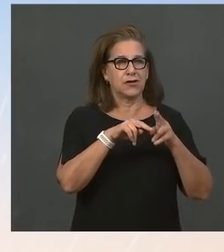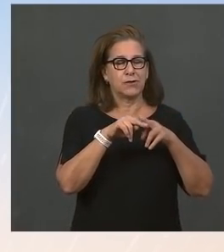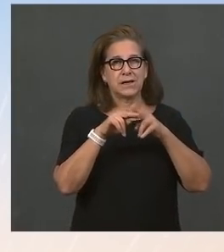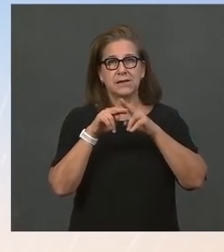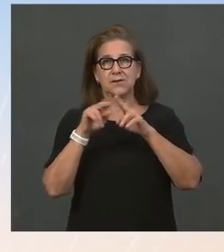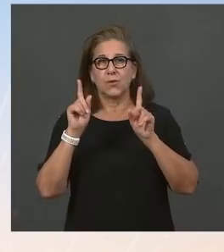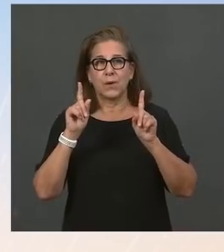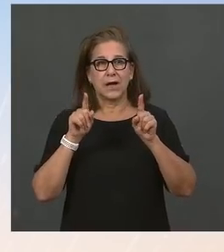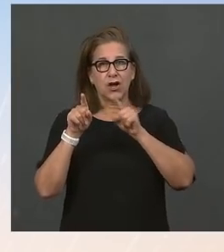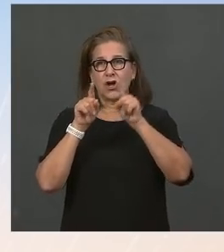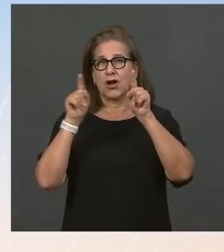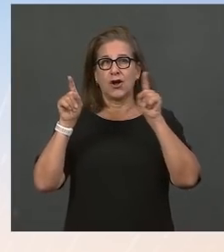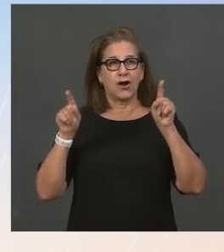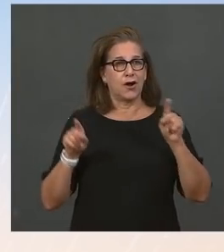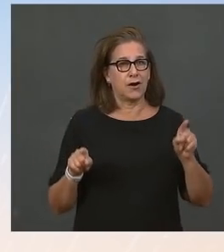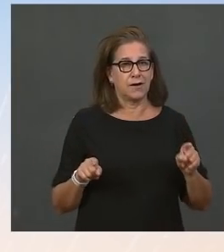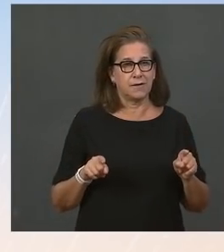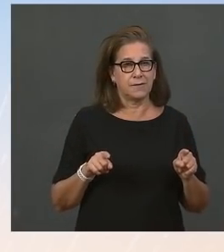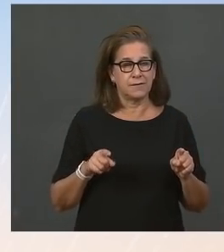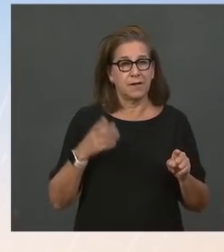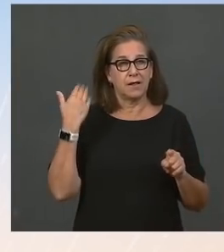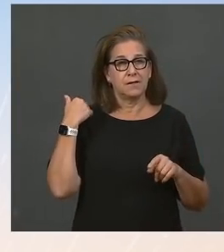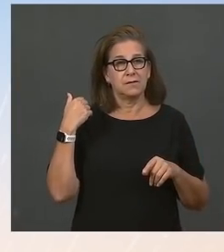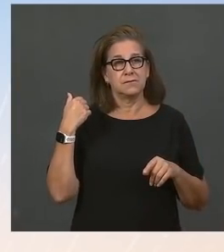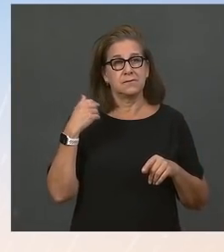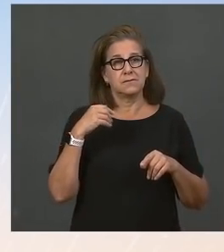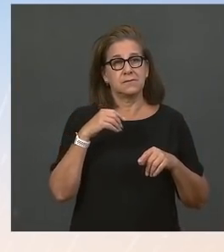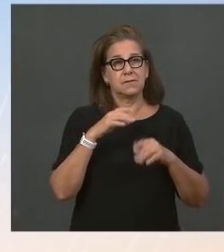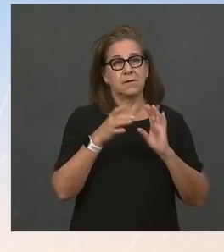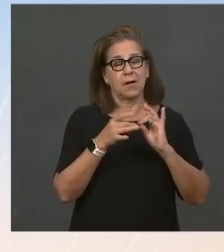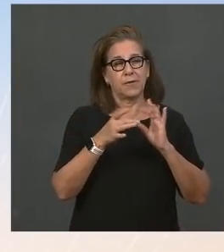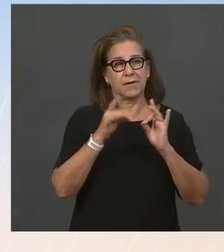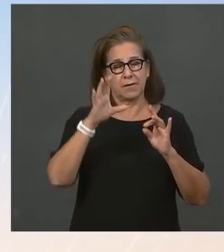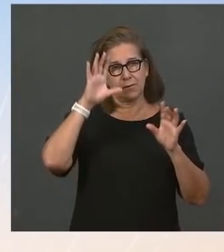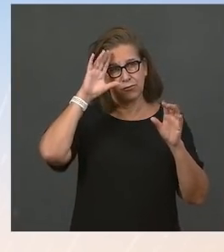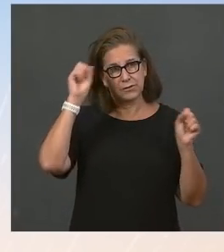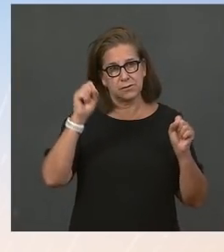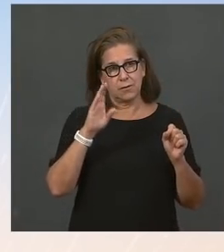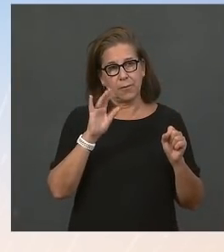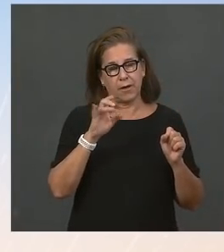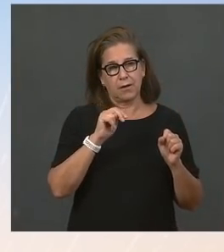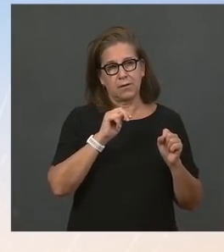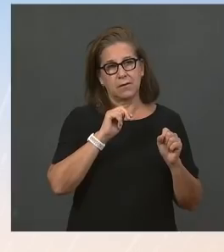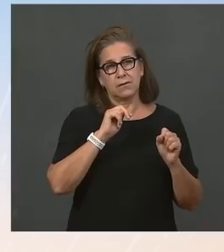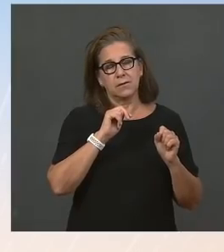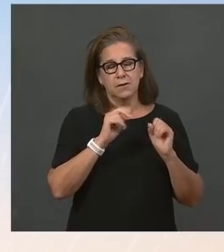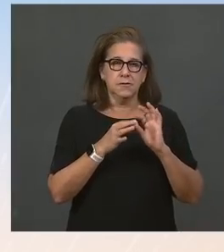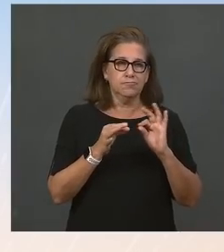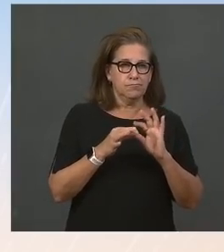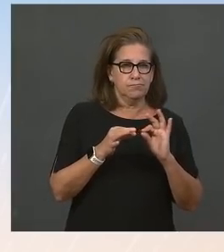he was answering a question. These town halls are conversations; that's what's so endearing and engaging about them. But he was retu- --